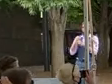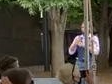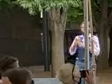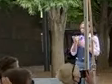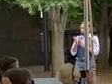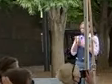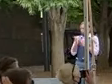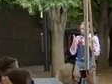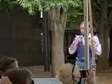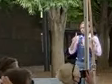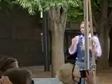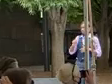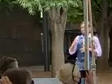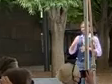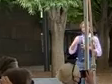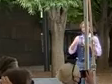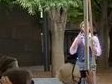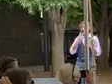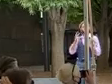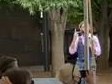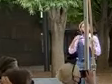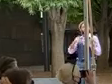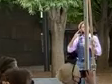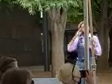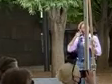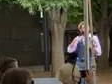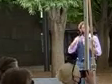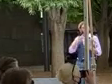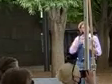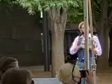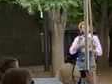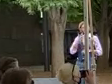But looking back, I think I truly was one of the lucky ones.